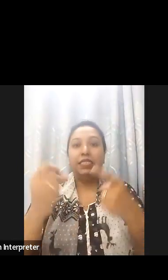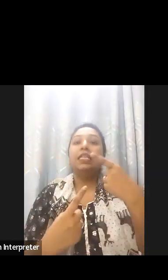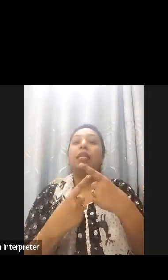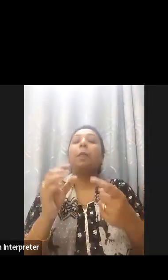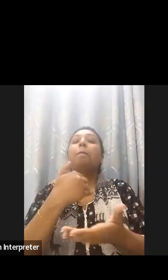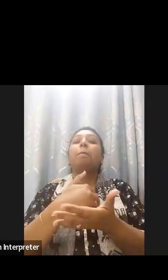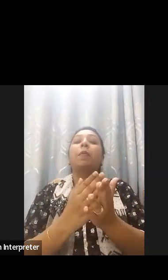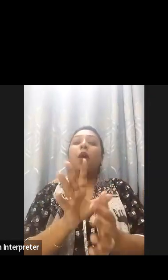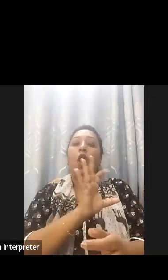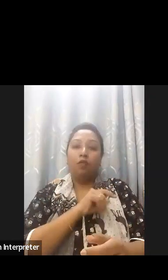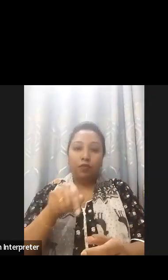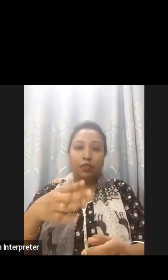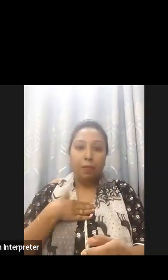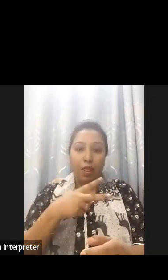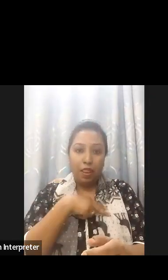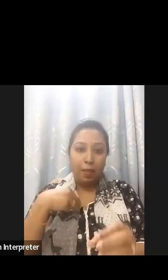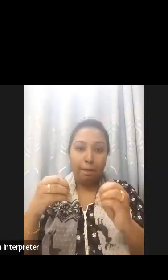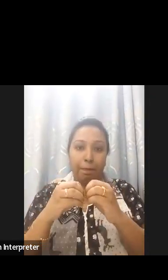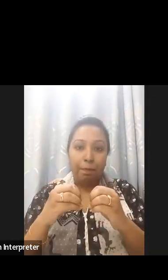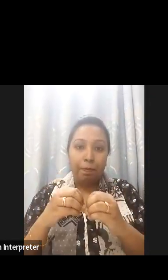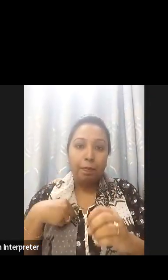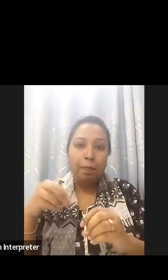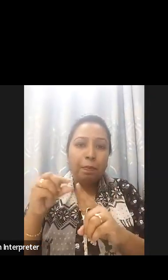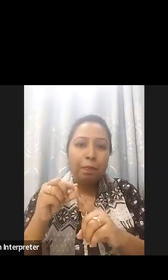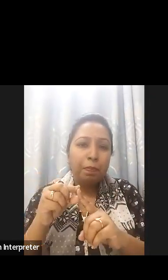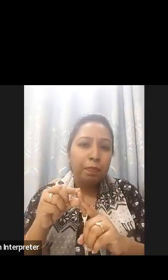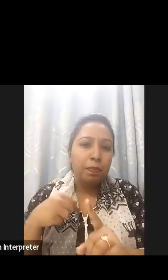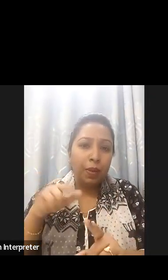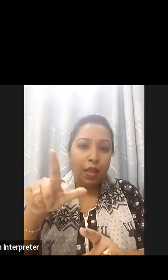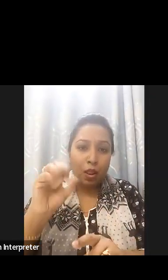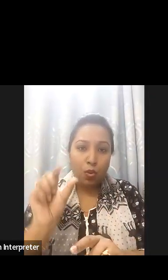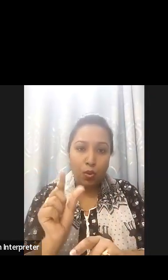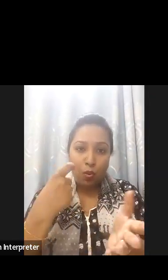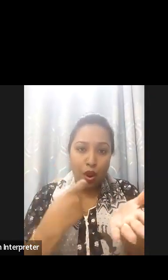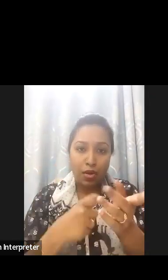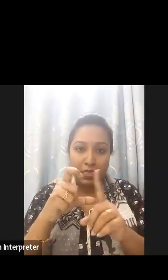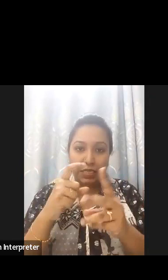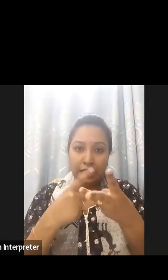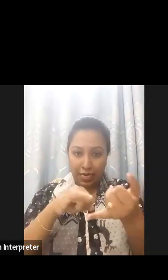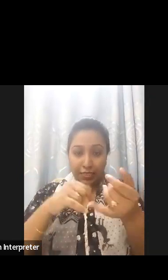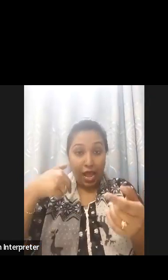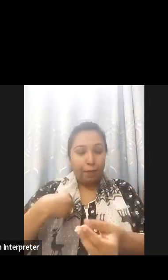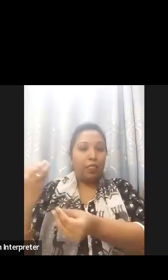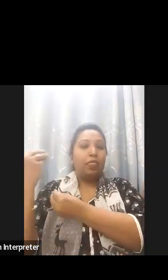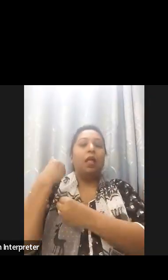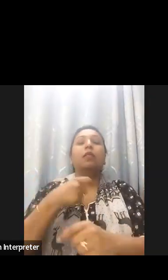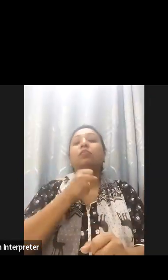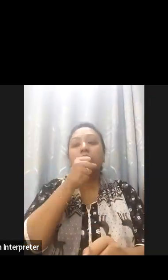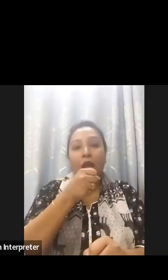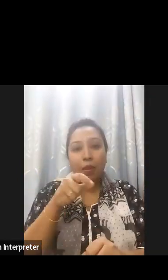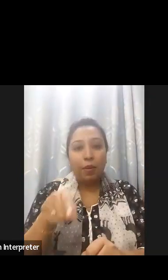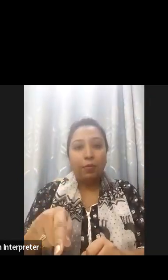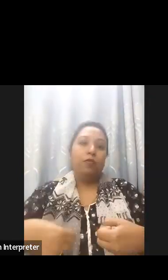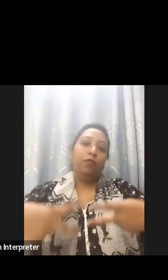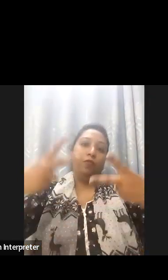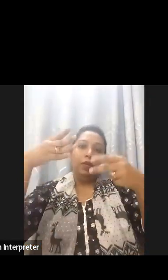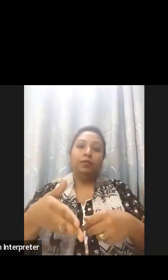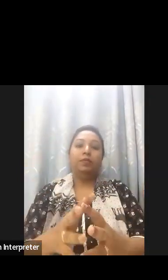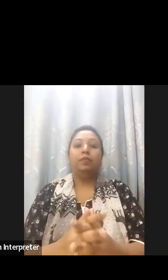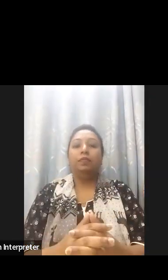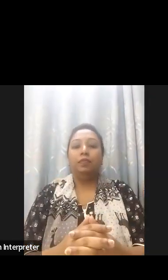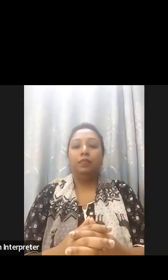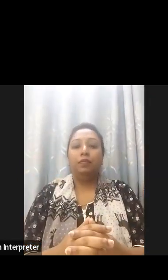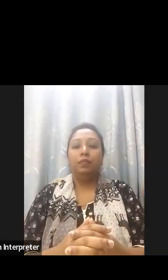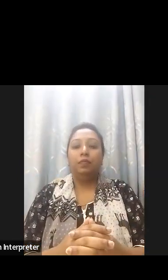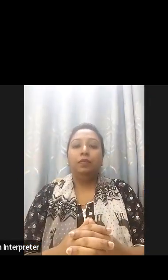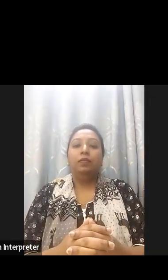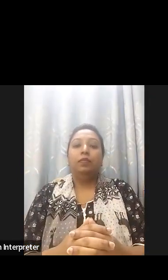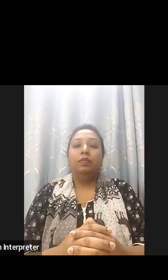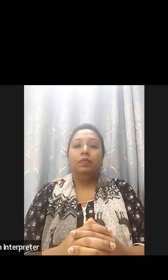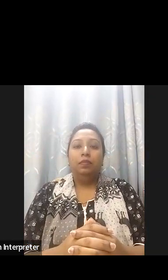name is Lourdes Arreola and I will be coordinating this webinar. So with this I will give the